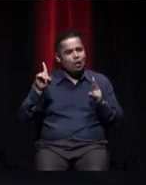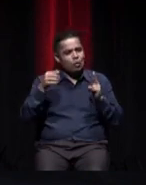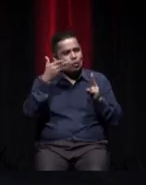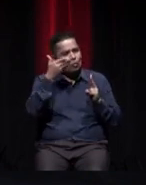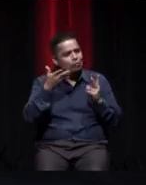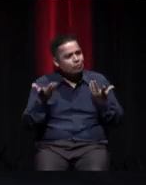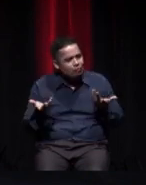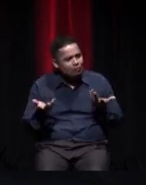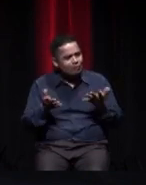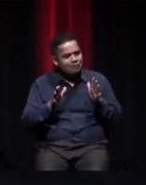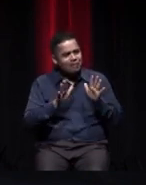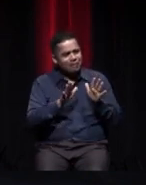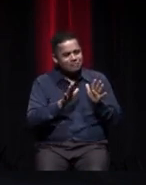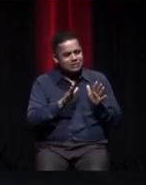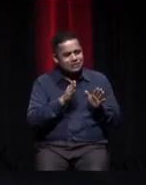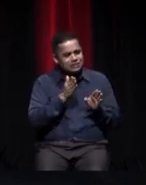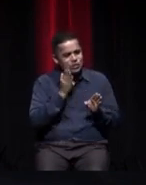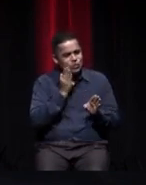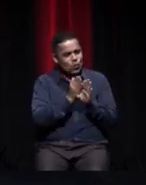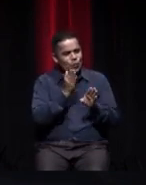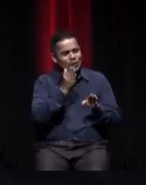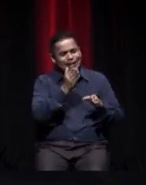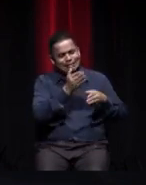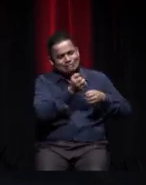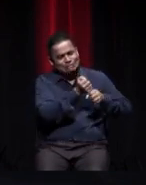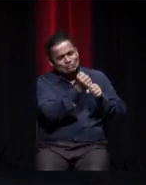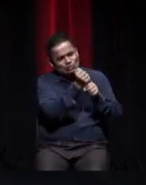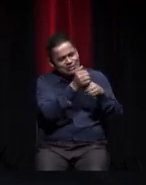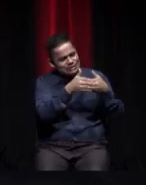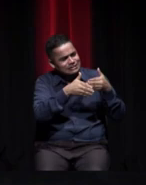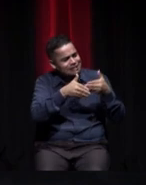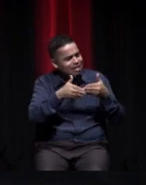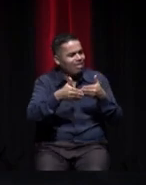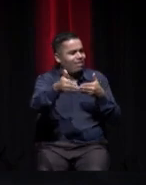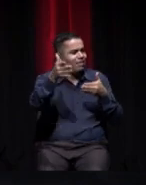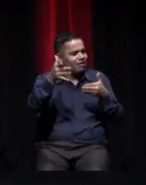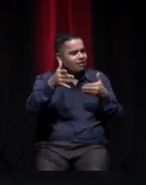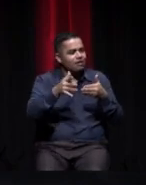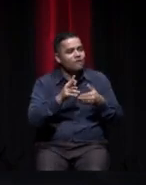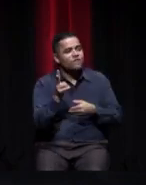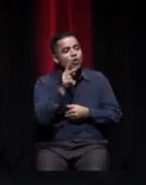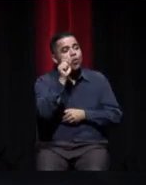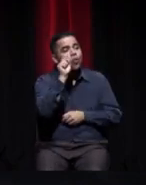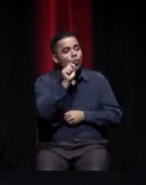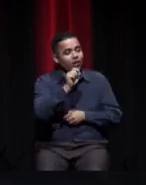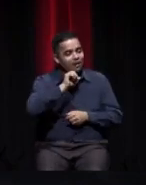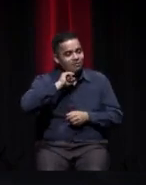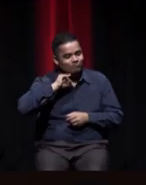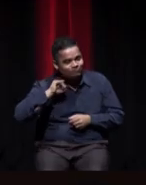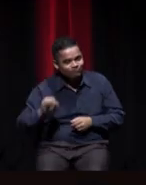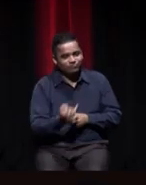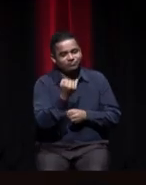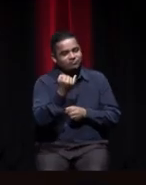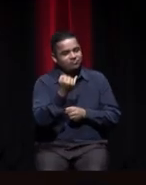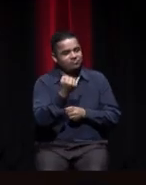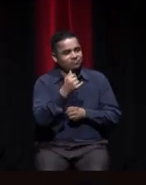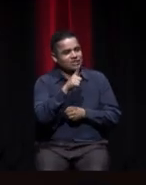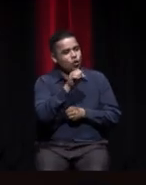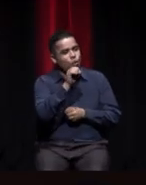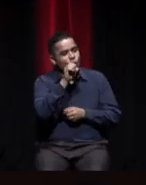But I only found out much time later Lacan had talked about value of enjoyment. This is the playfulness I'm referring to. Afterwards,